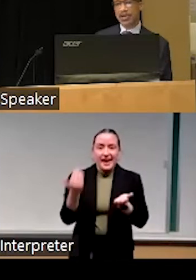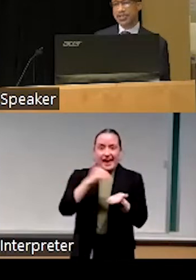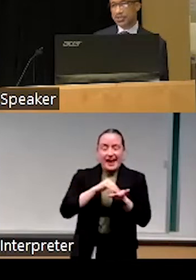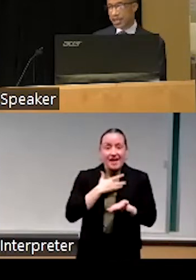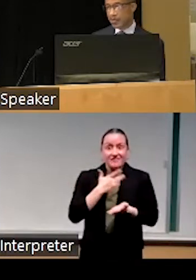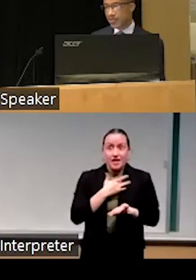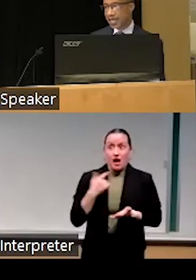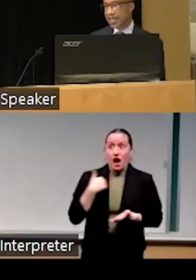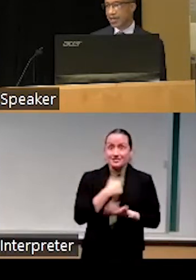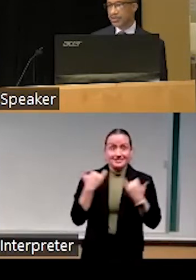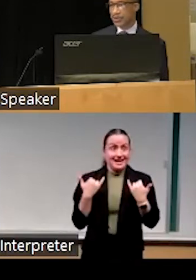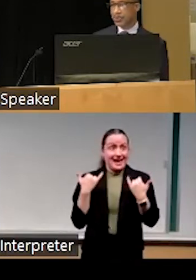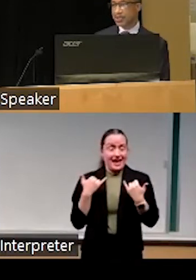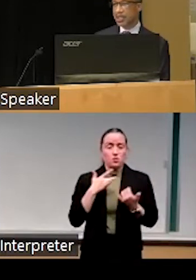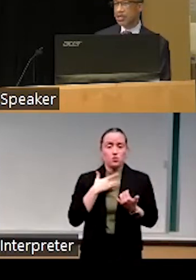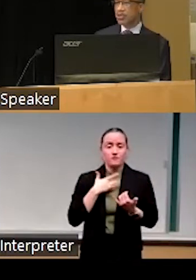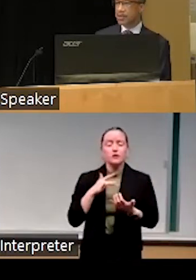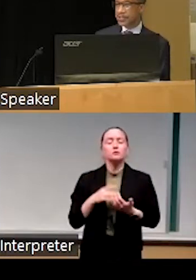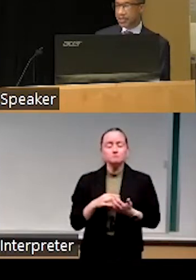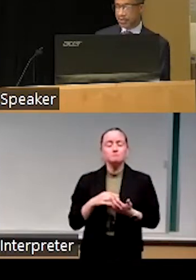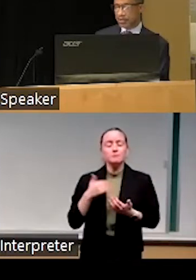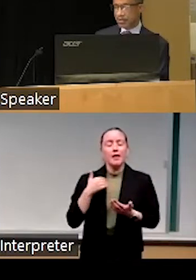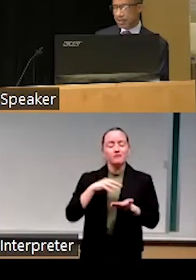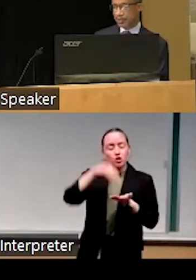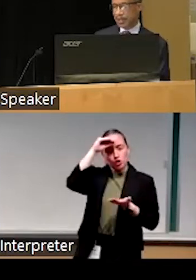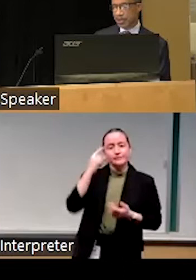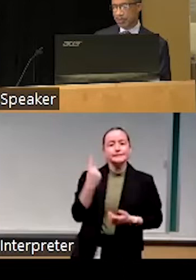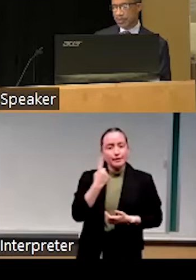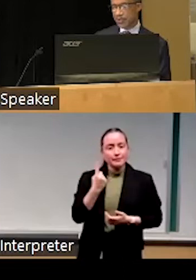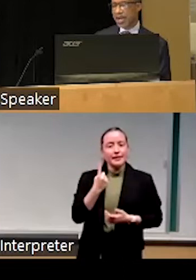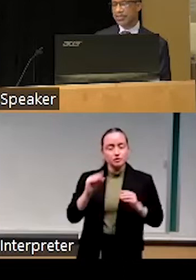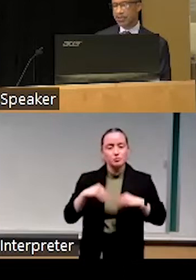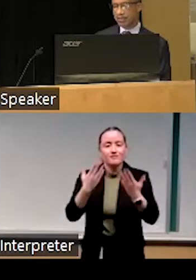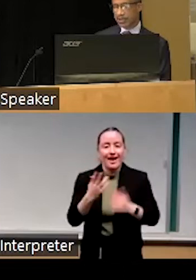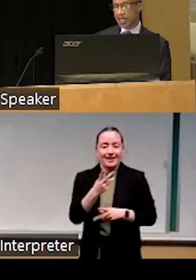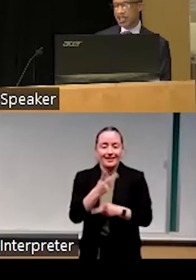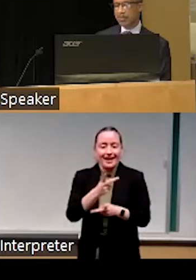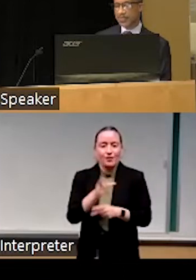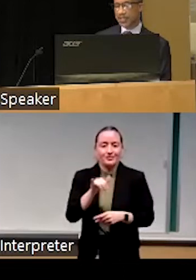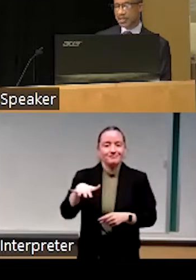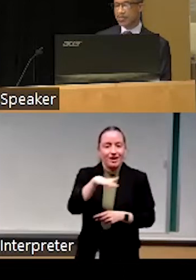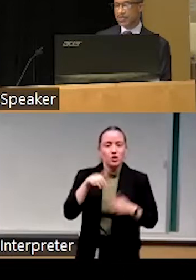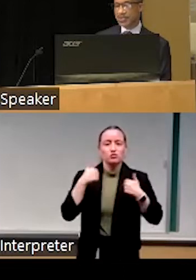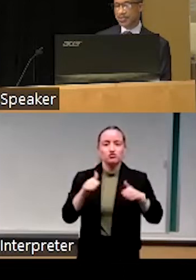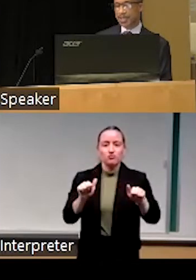all of us in trying to provide care to those where who are trying to overcome serious and persistent